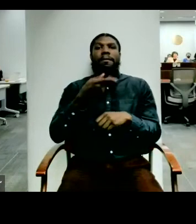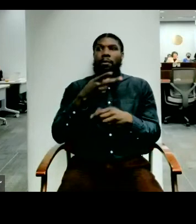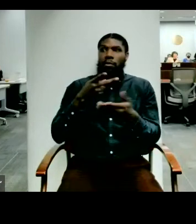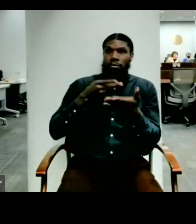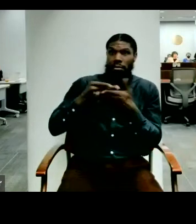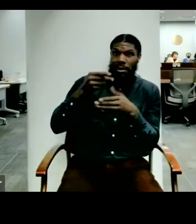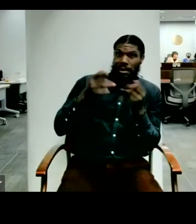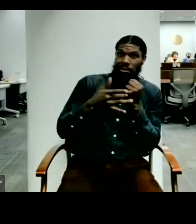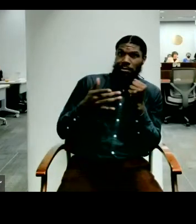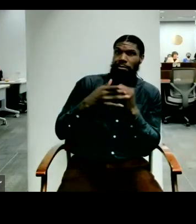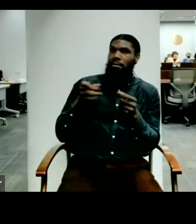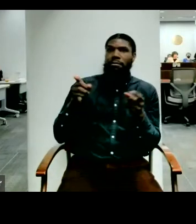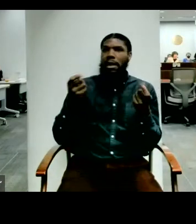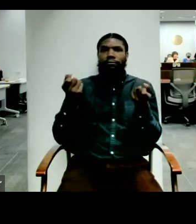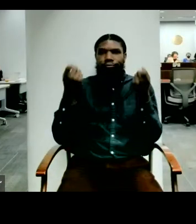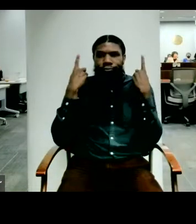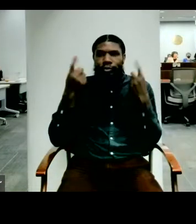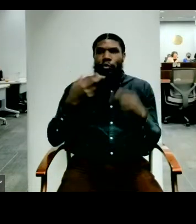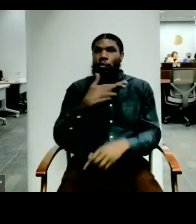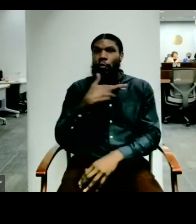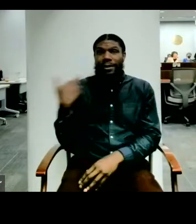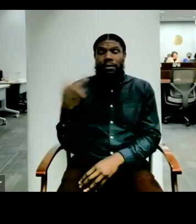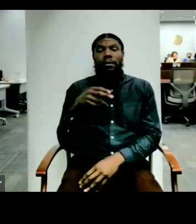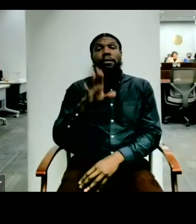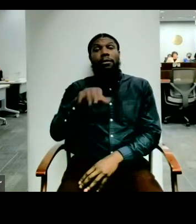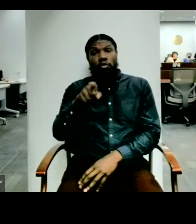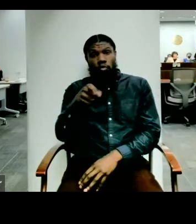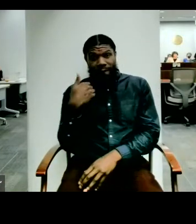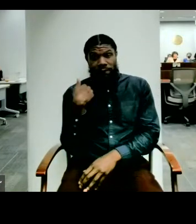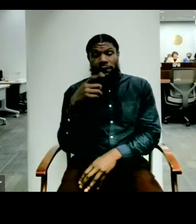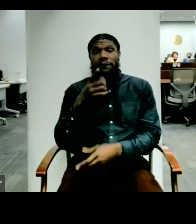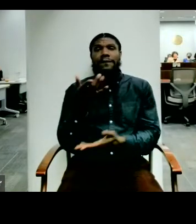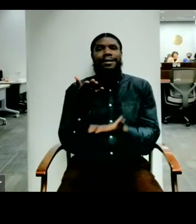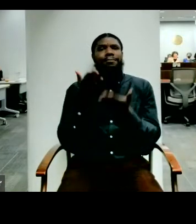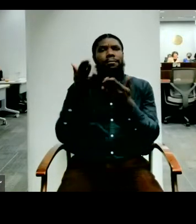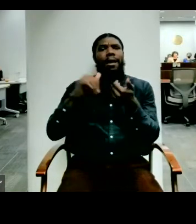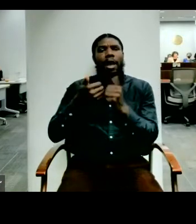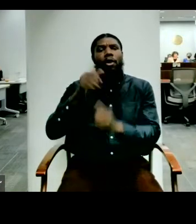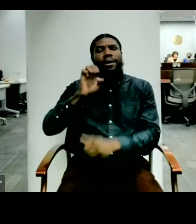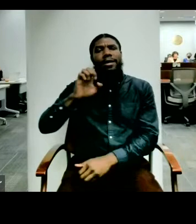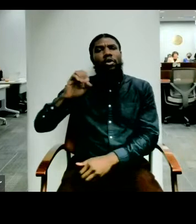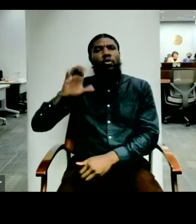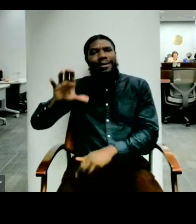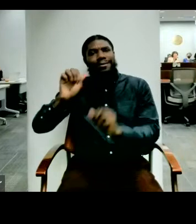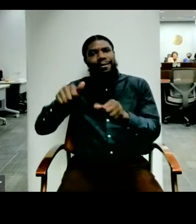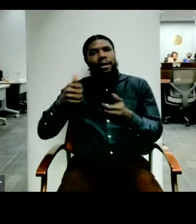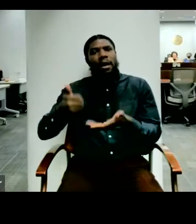Do you have suggestions for how EEOC can help to ensure